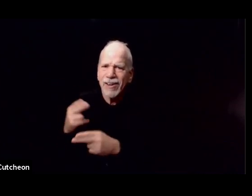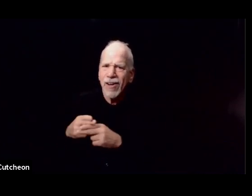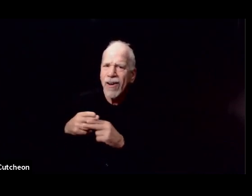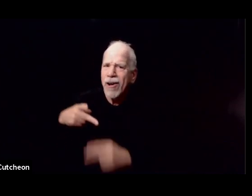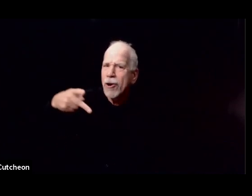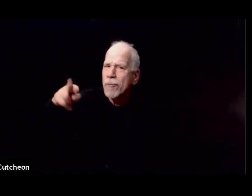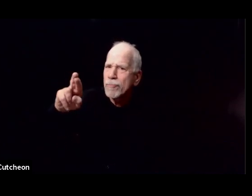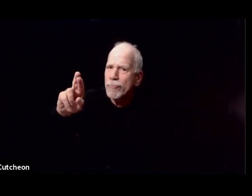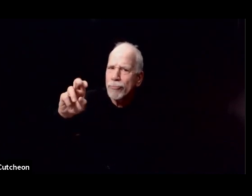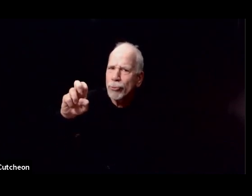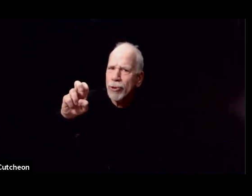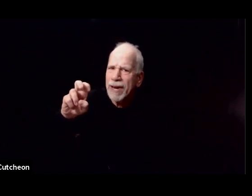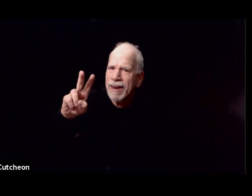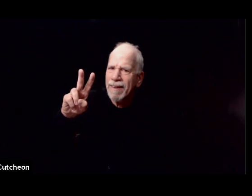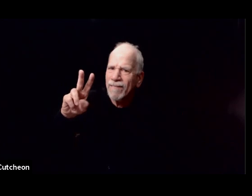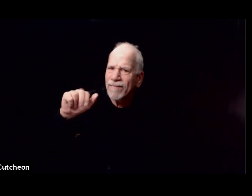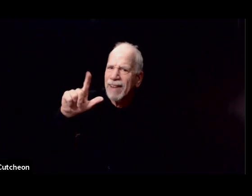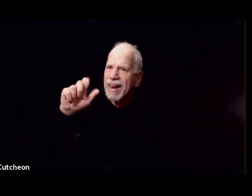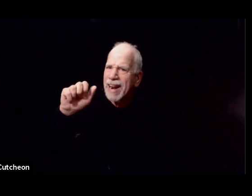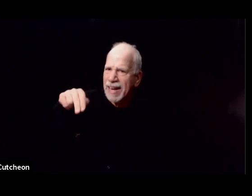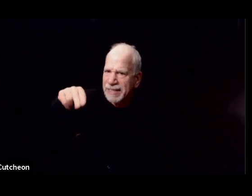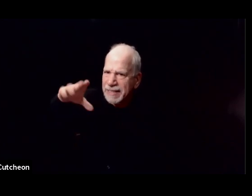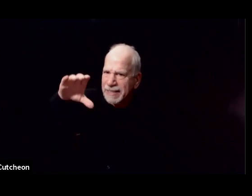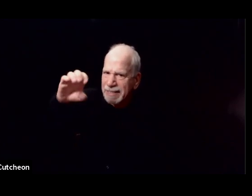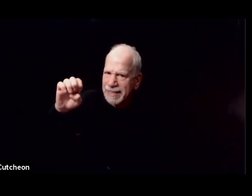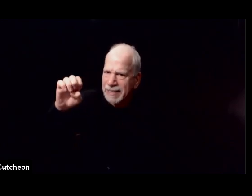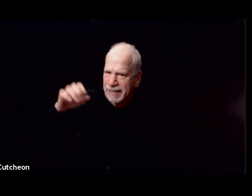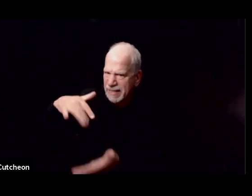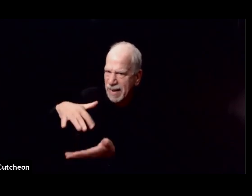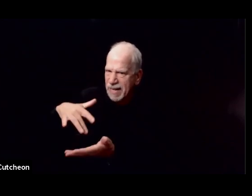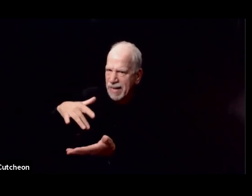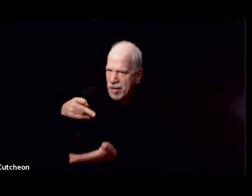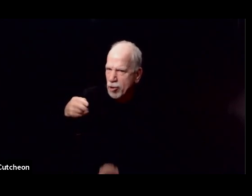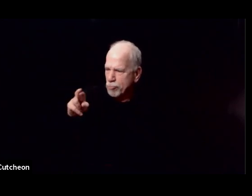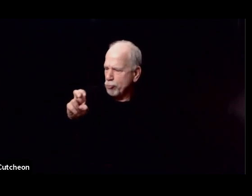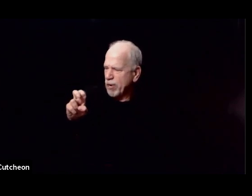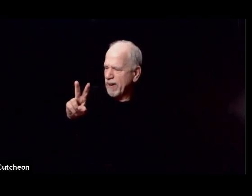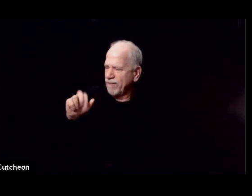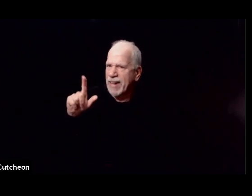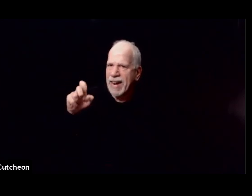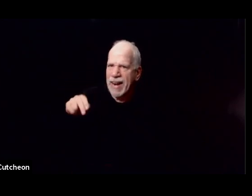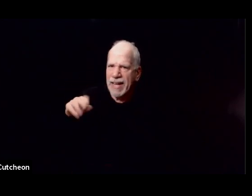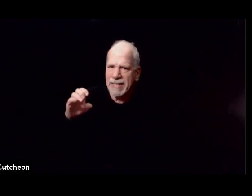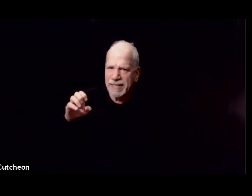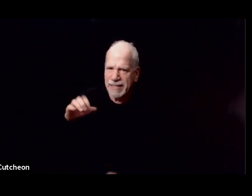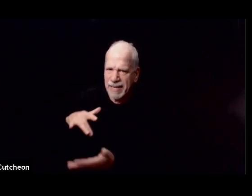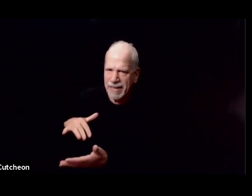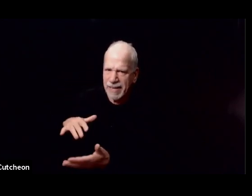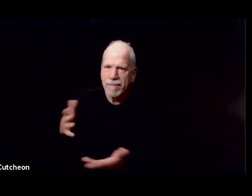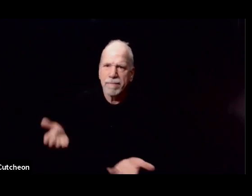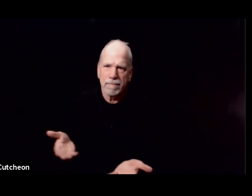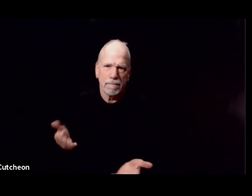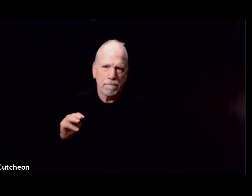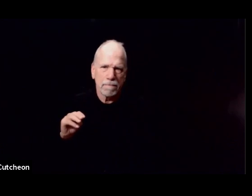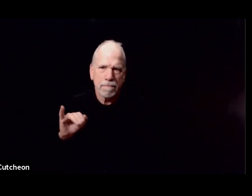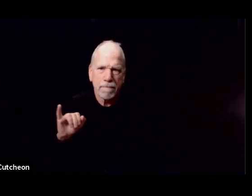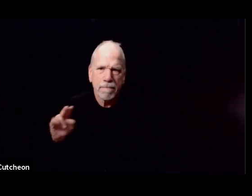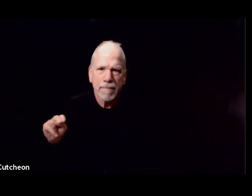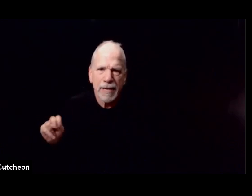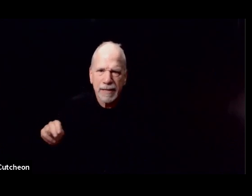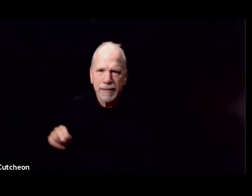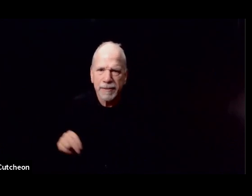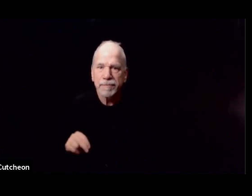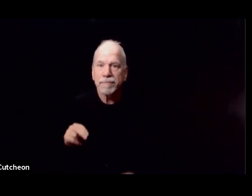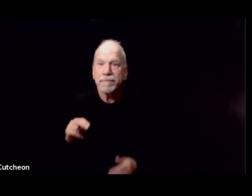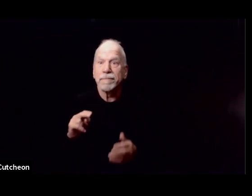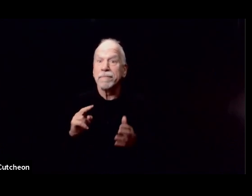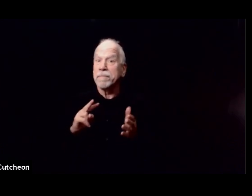vs. and the University of Minnesota. This involved leftover plasma samples from 983